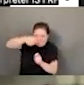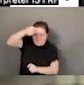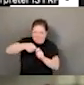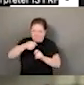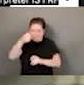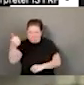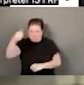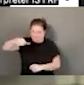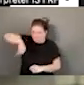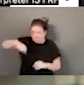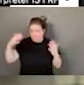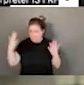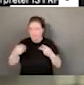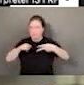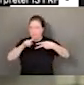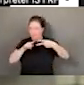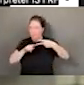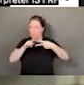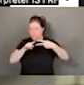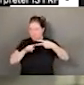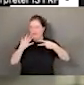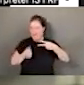And we also have a research project where